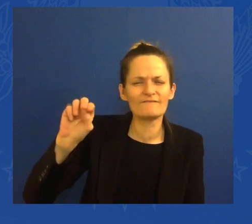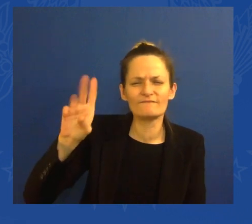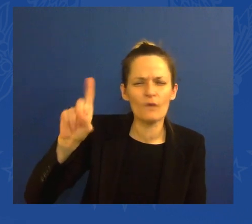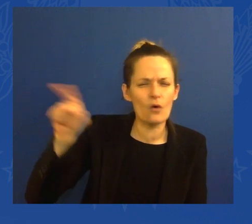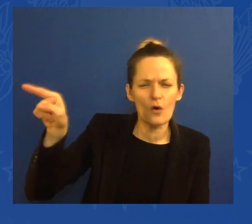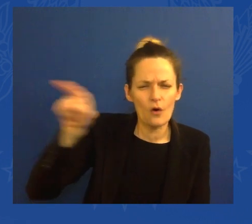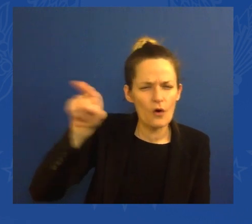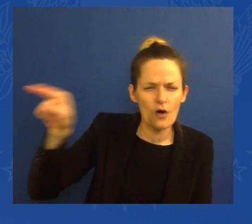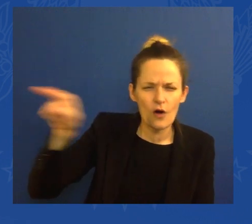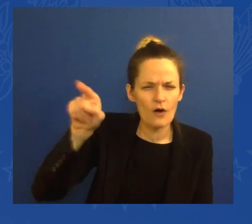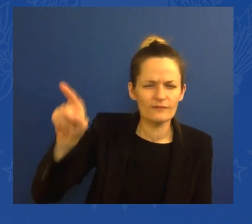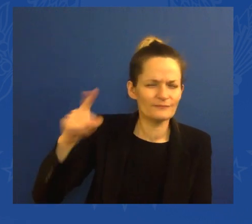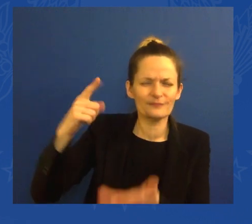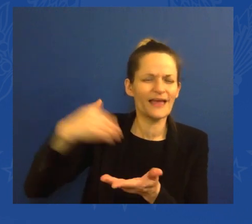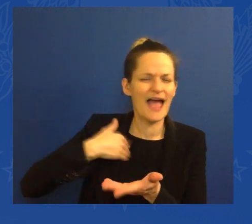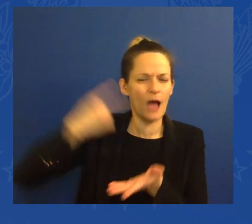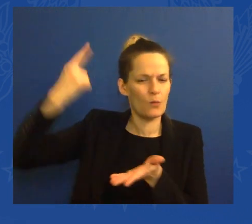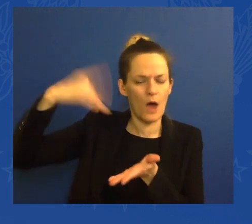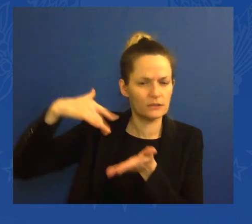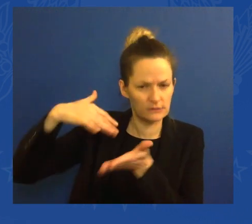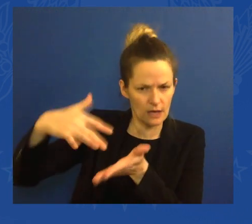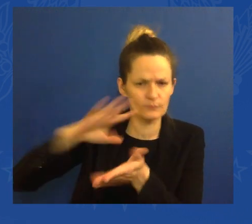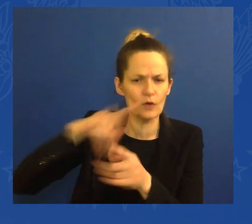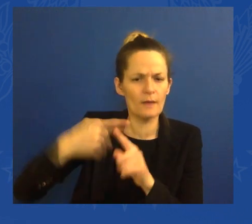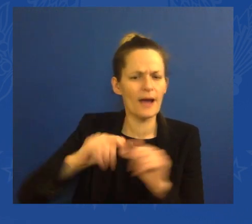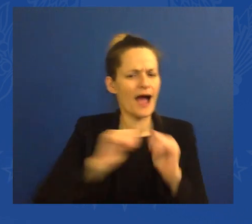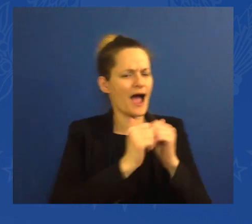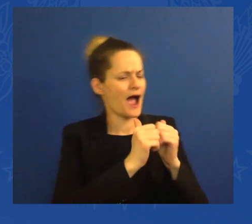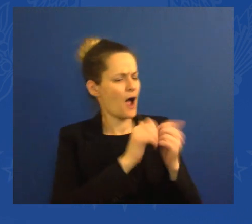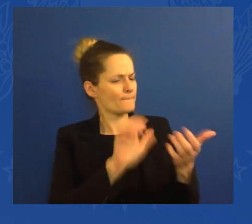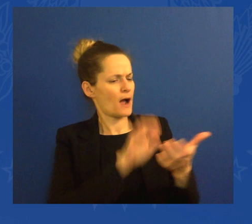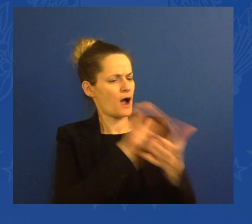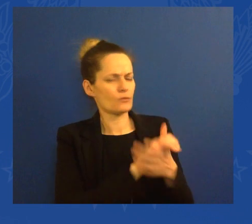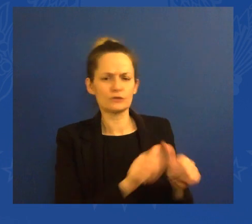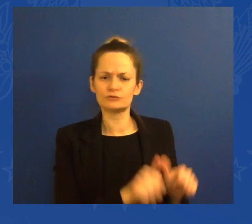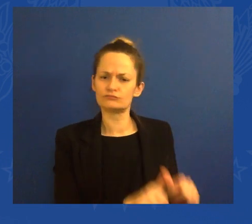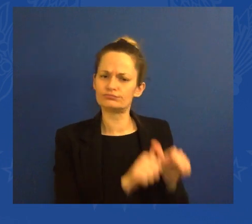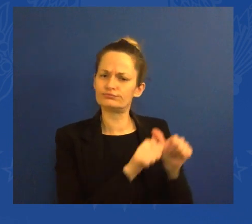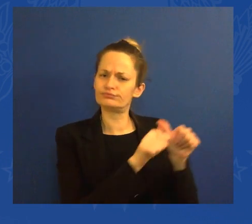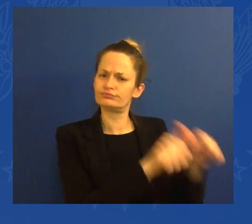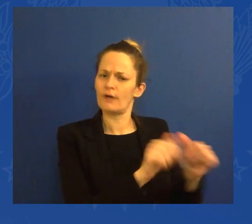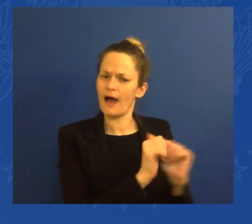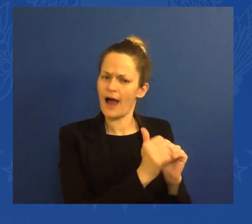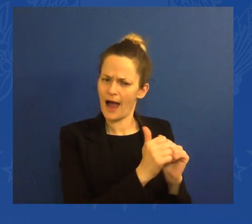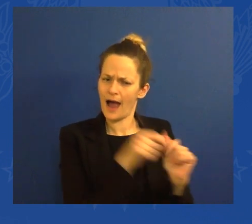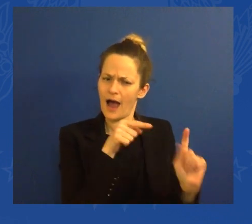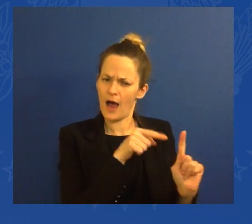You can always tell when the couple is not only in love but they're -- when it's romantic, no matter how old they get.